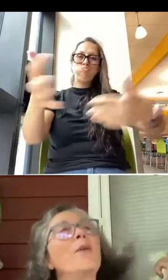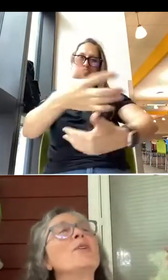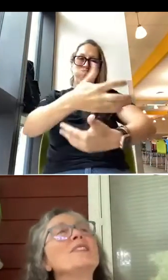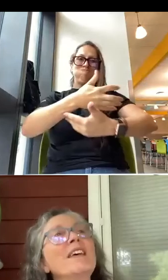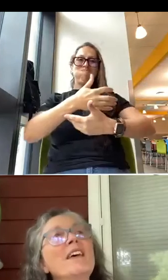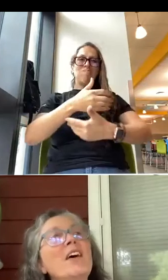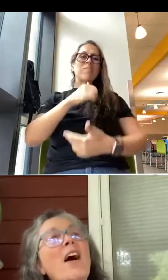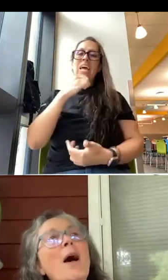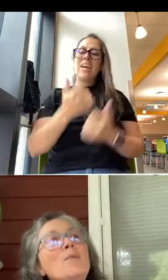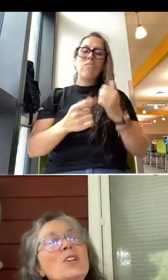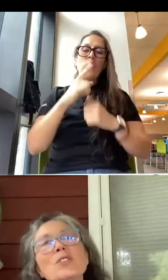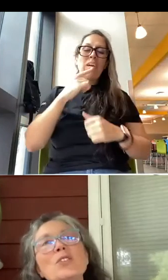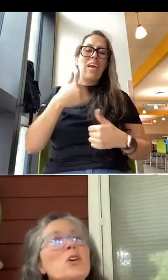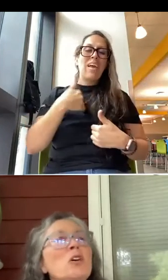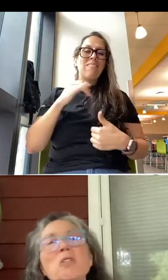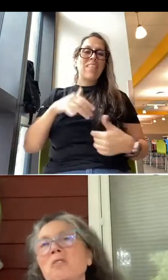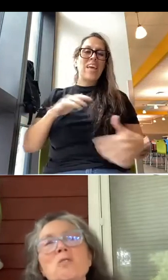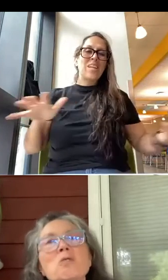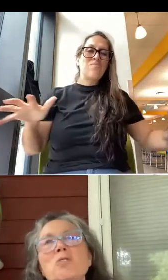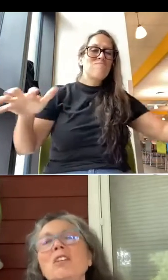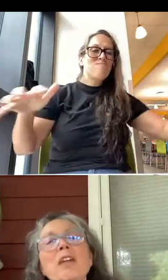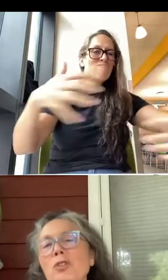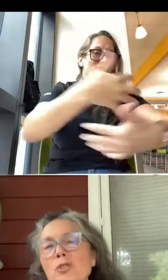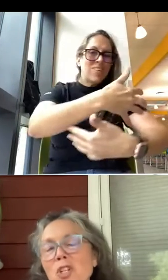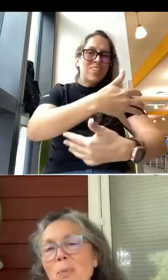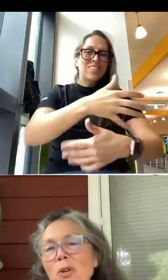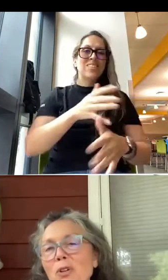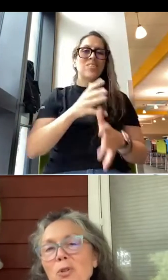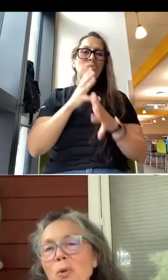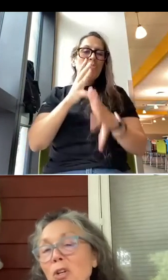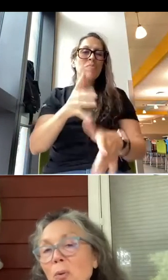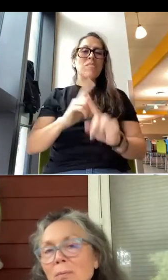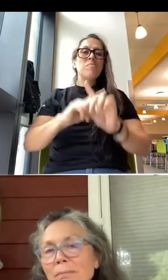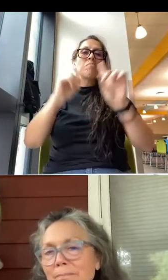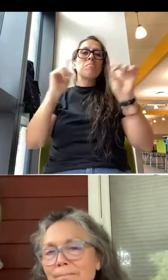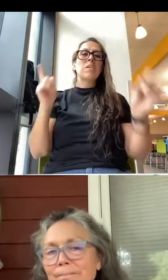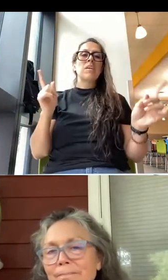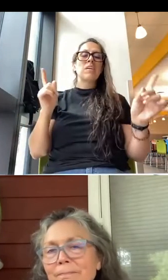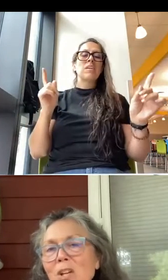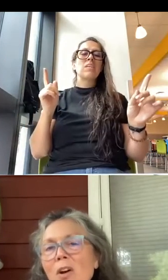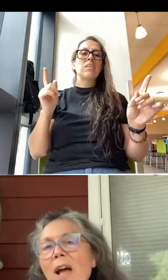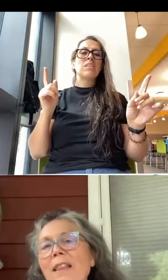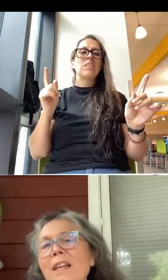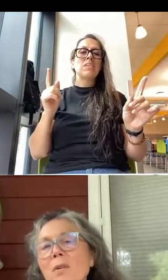that was, um, just she loved you just because you were *you(, you know, and that's a